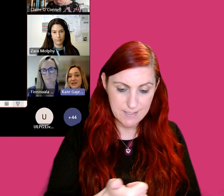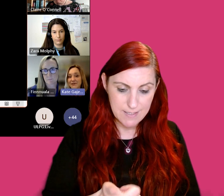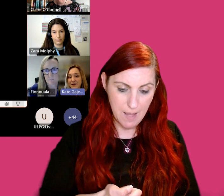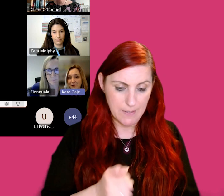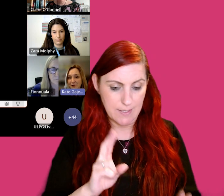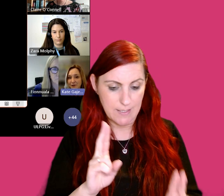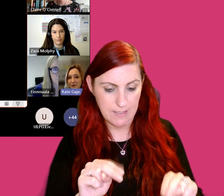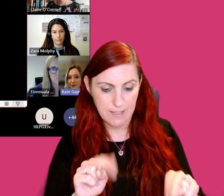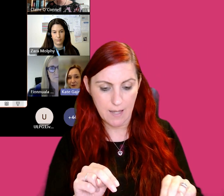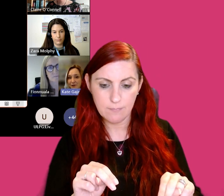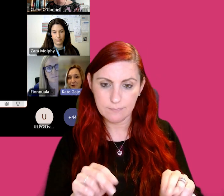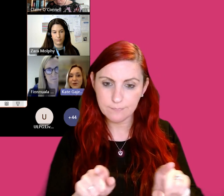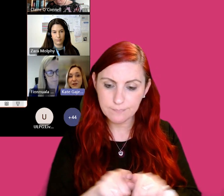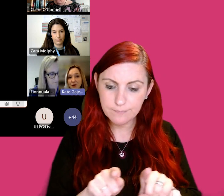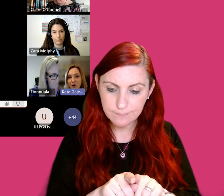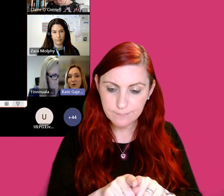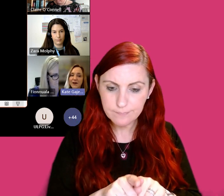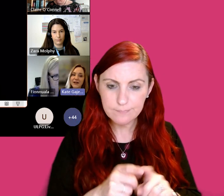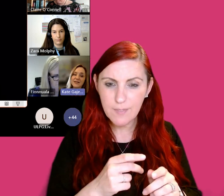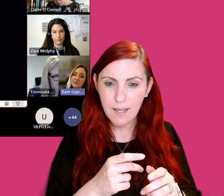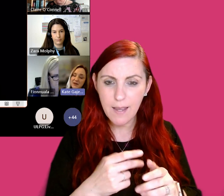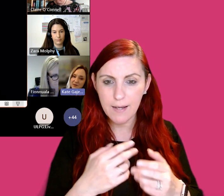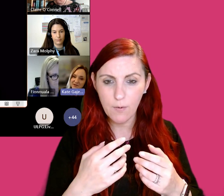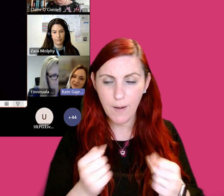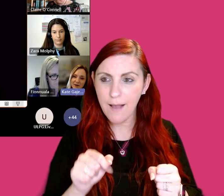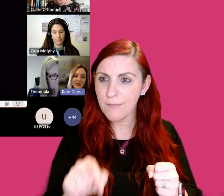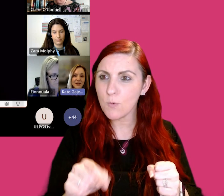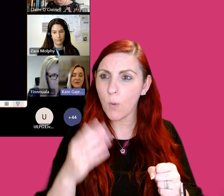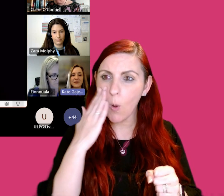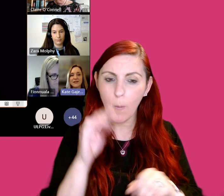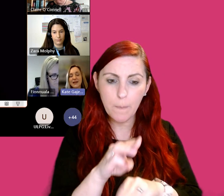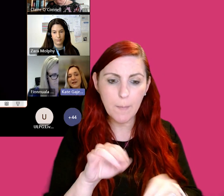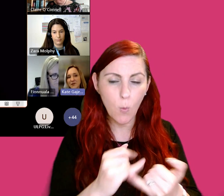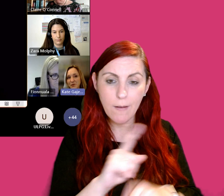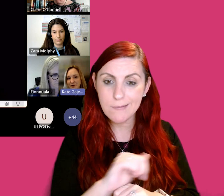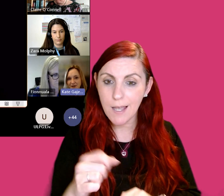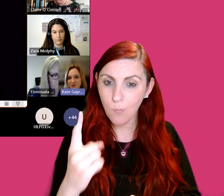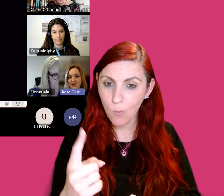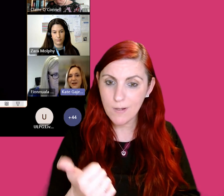worse Health outcomes and we know that in people with type 1 diabetes and in people with type two